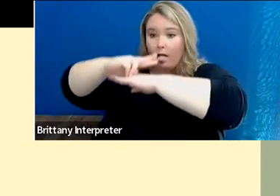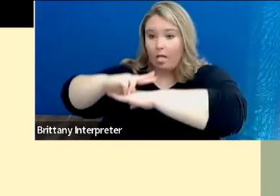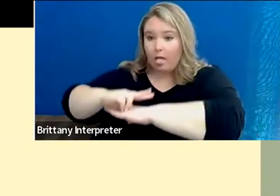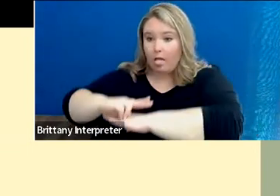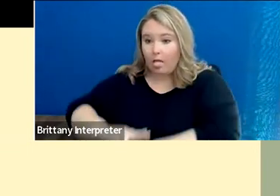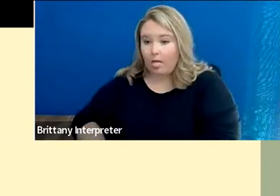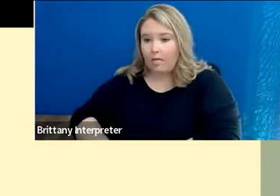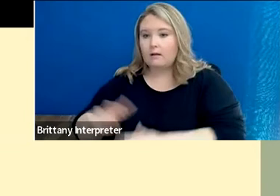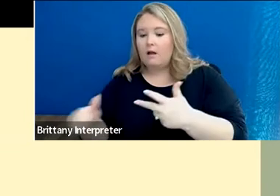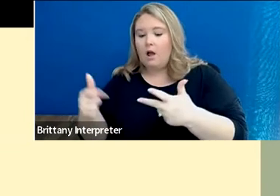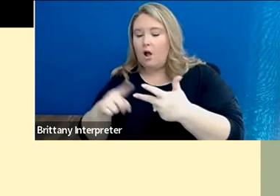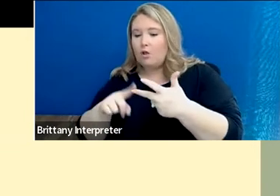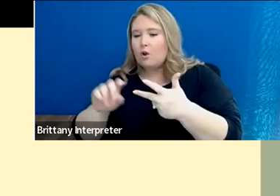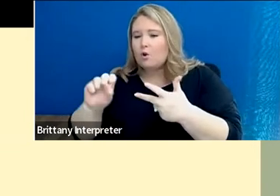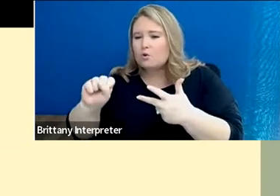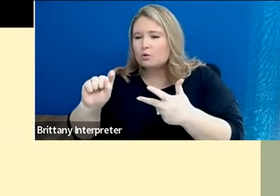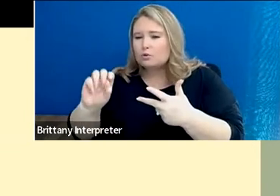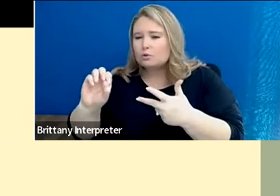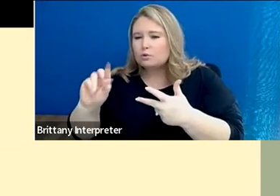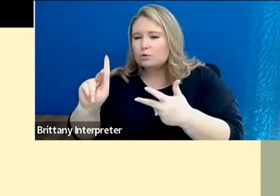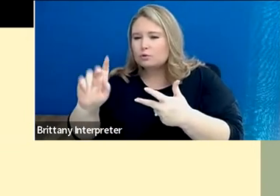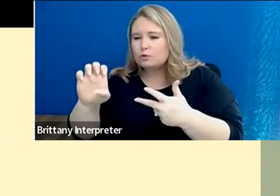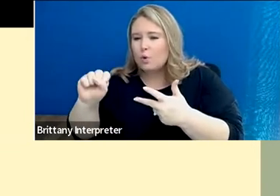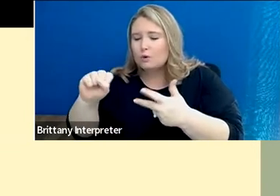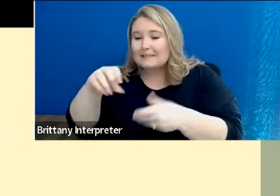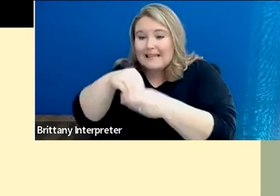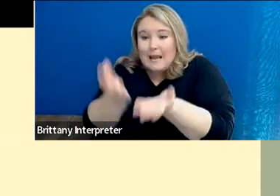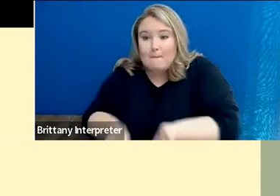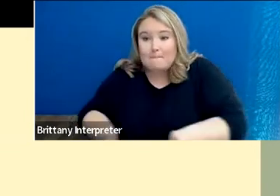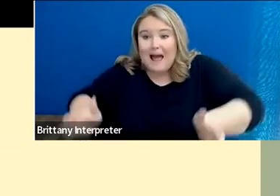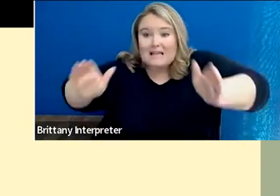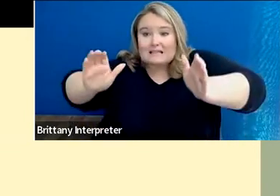the stokes or litter and lowering you into the basket. Then lowering you onto the ground.